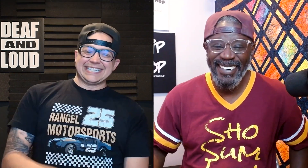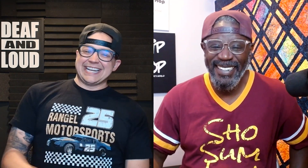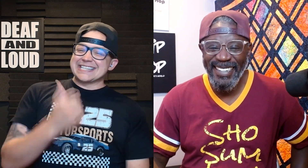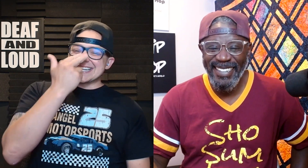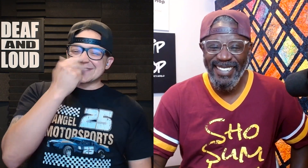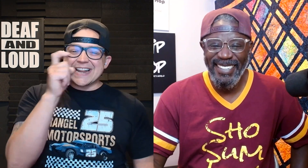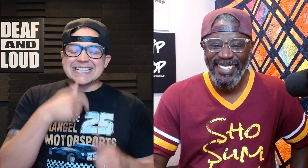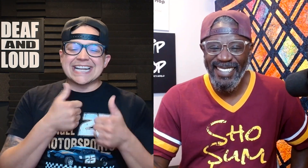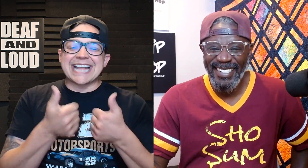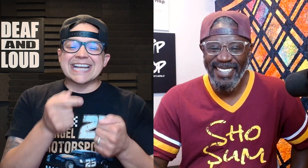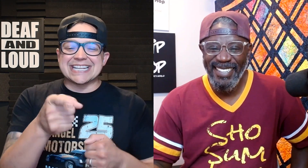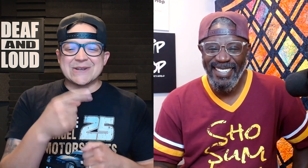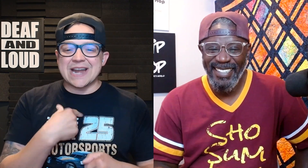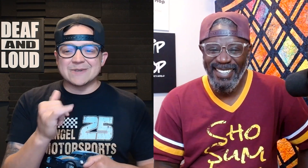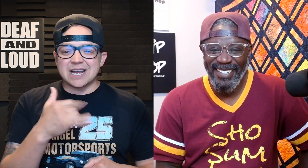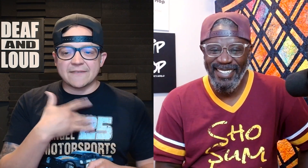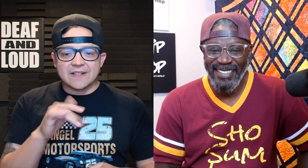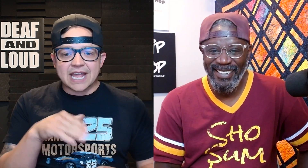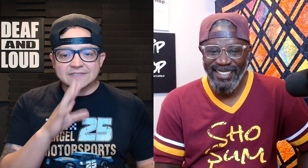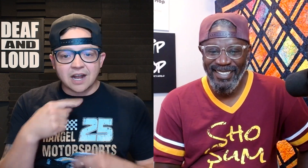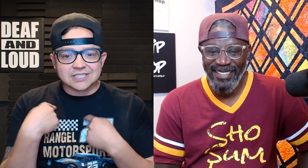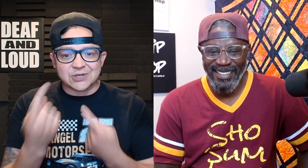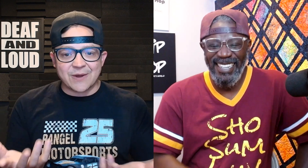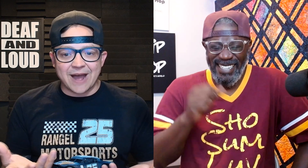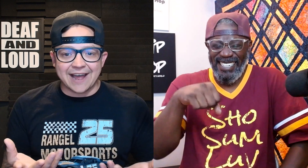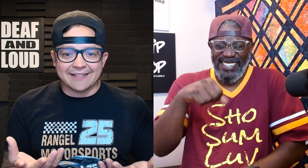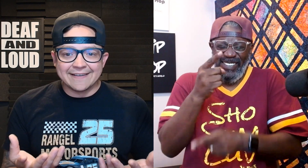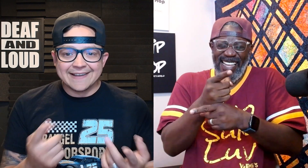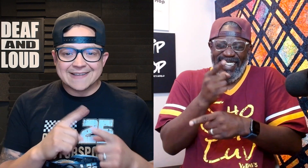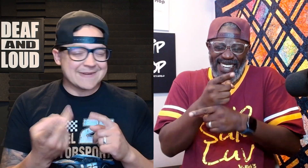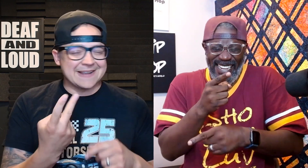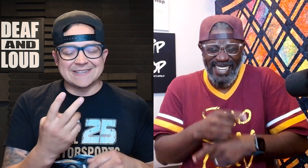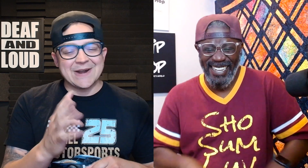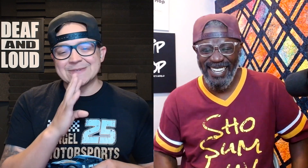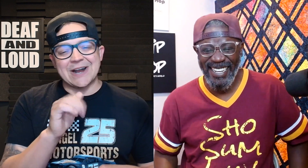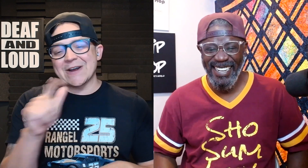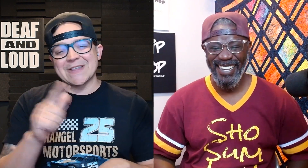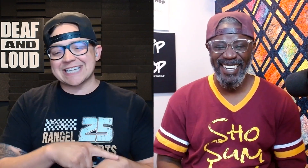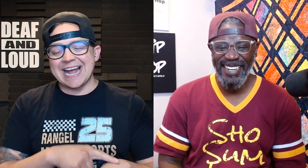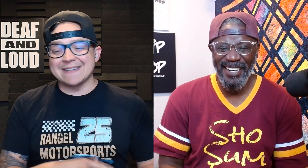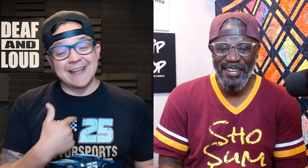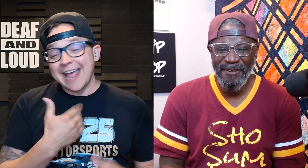It's funny cause I texted you and I was like, I feel like I haven't talked to you in a while. Right! - You know, we talk all the time.